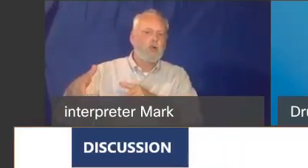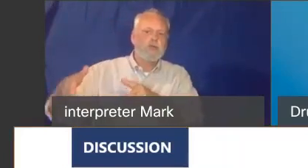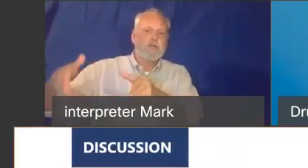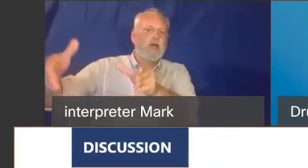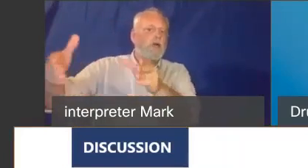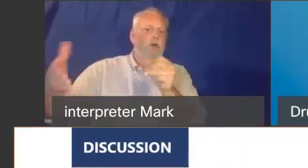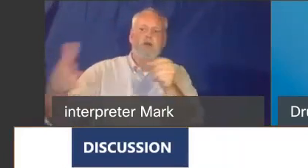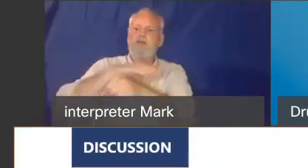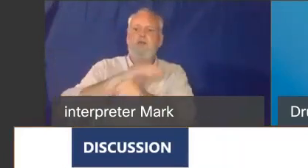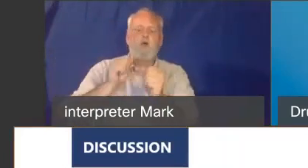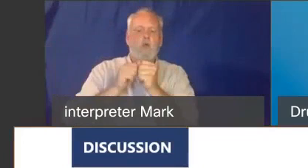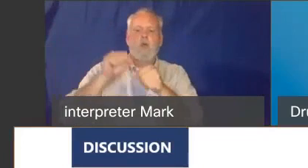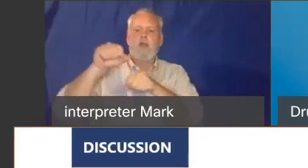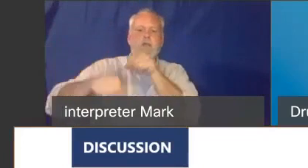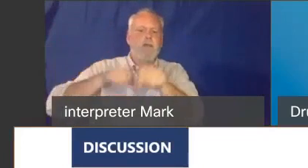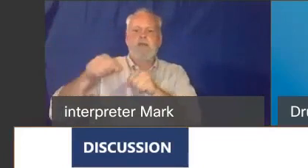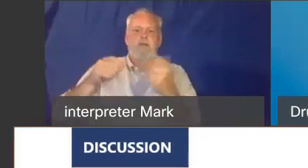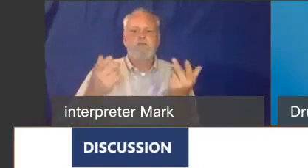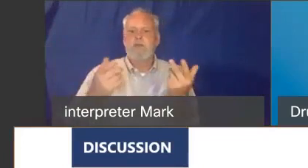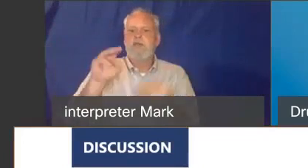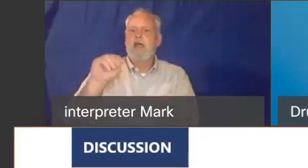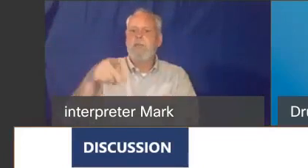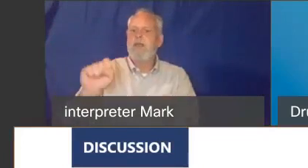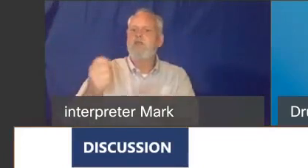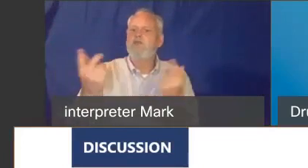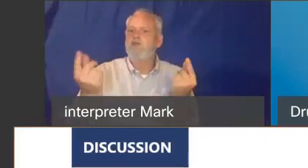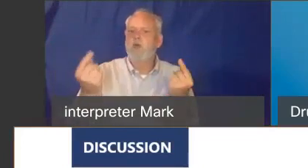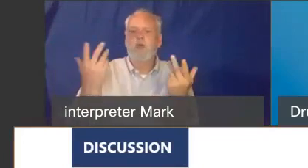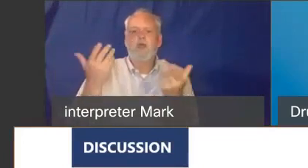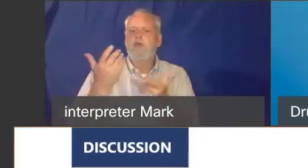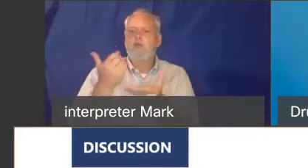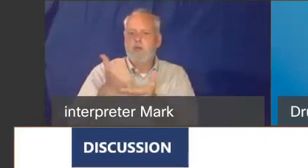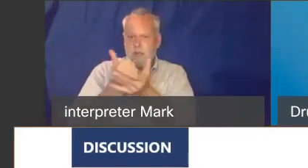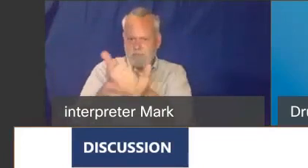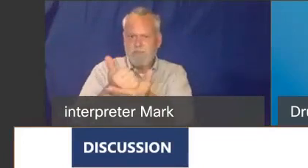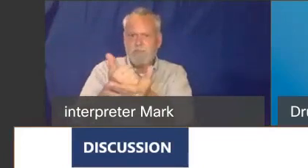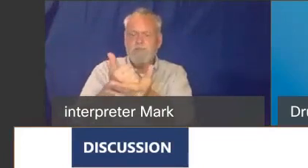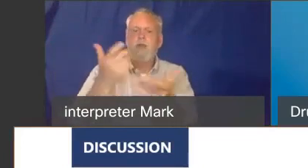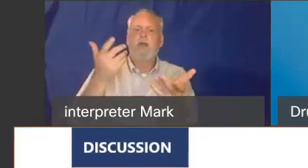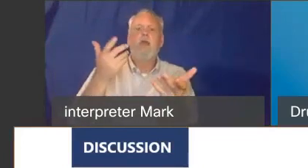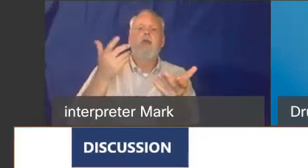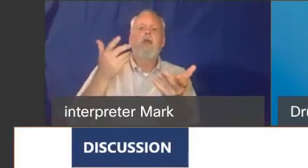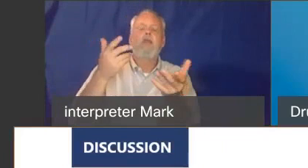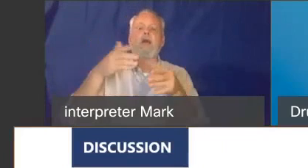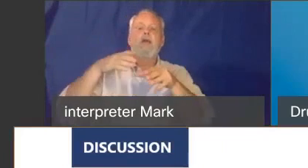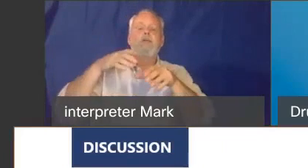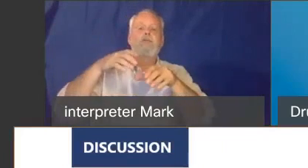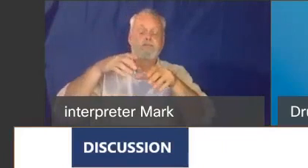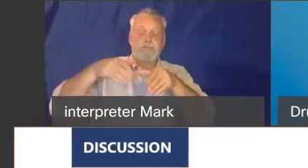is considering doing to allow the cyclists to know that they can be on the sidewalk as well as in the cycle track, and perhaps allow,